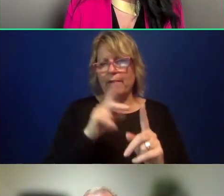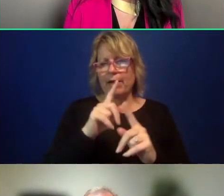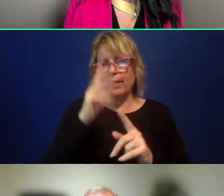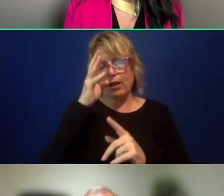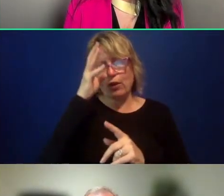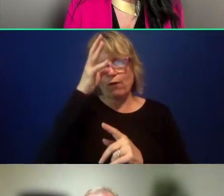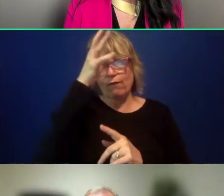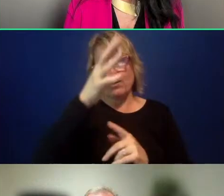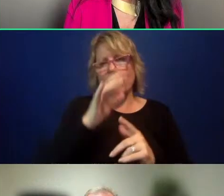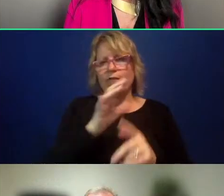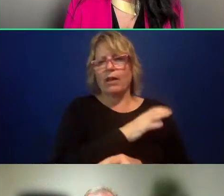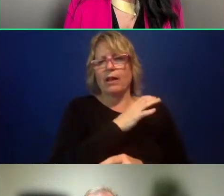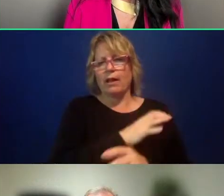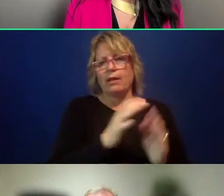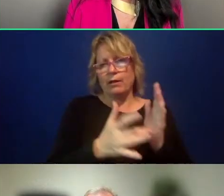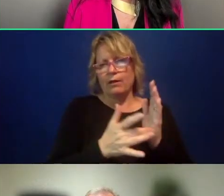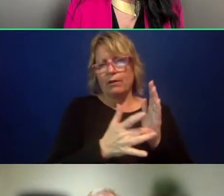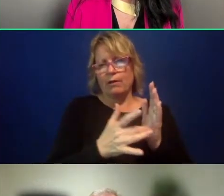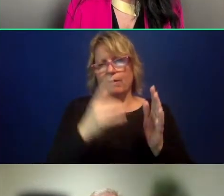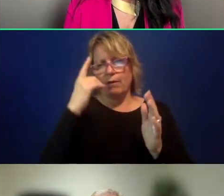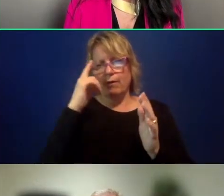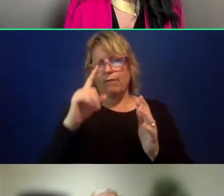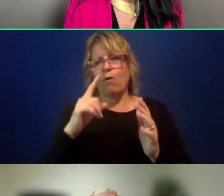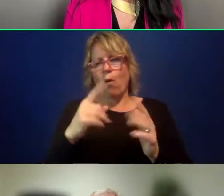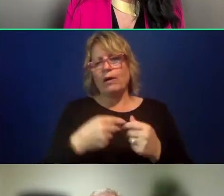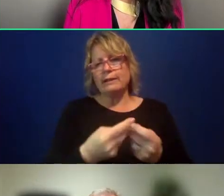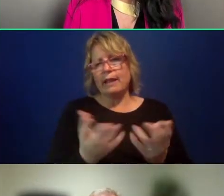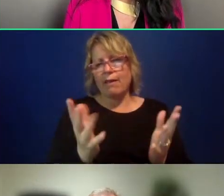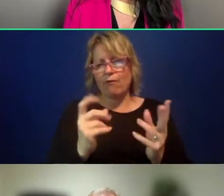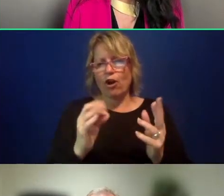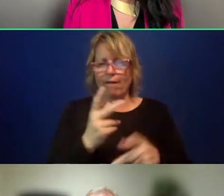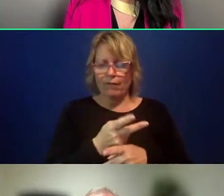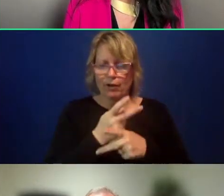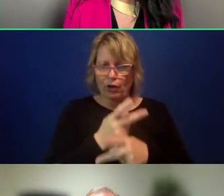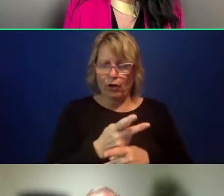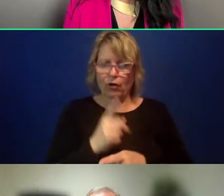clinical technologies for the delivery of care. He's really accountable for integrating and